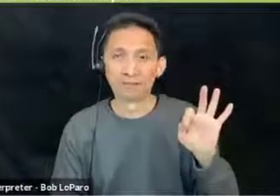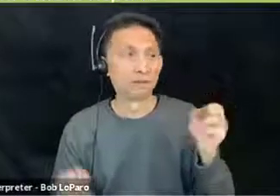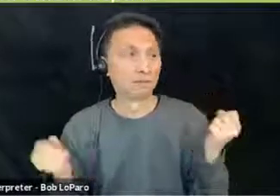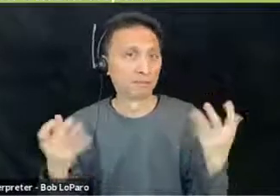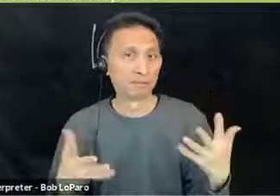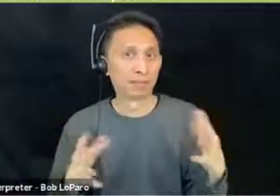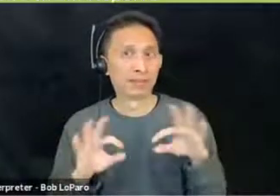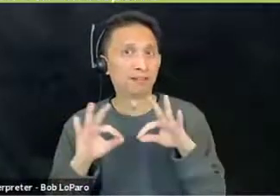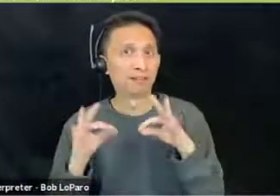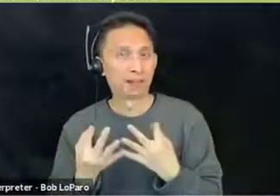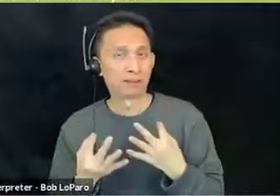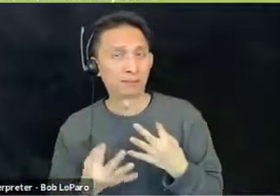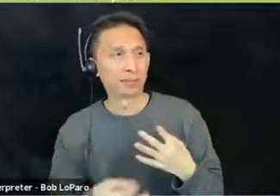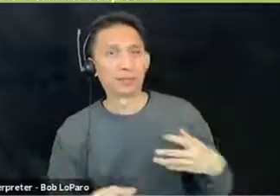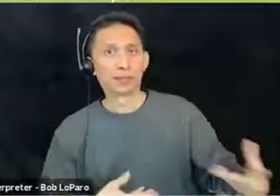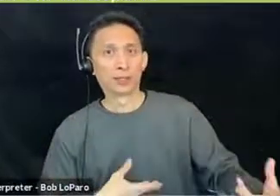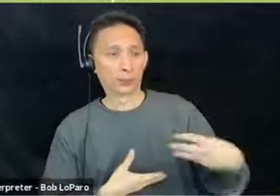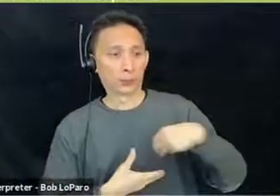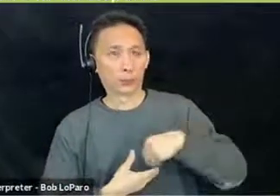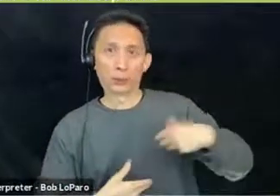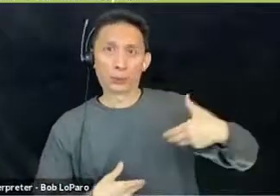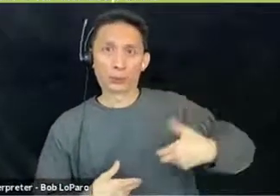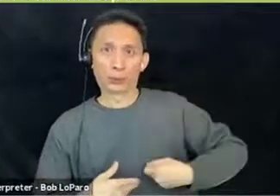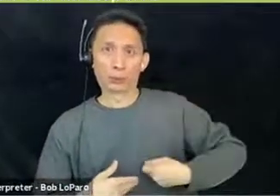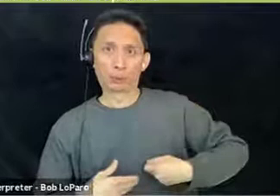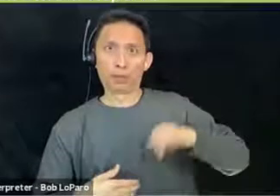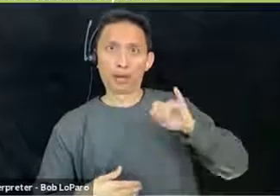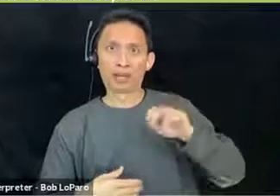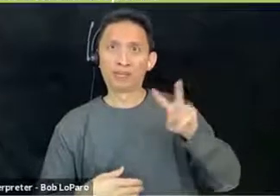and had healthy children as a result of IVF.